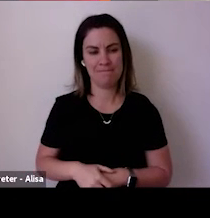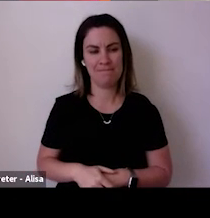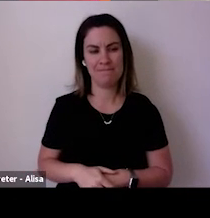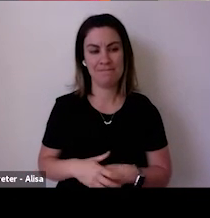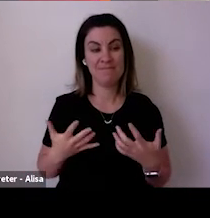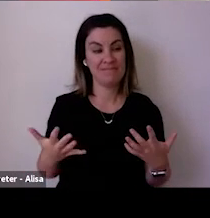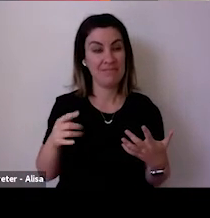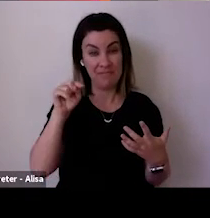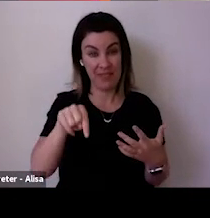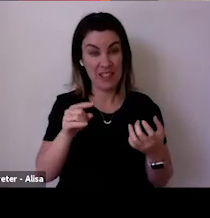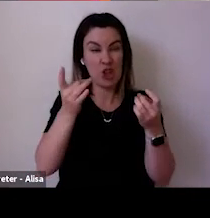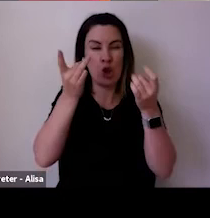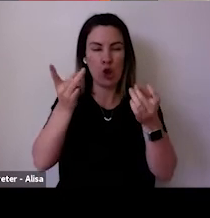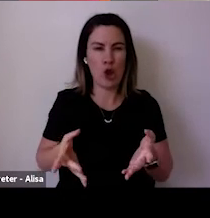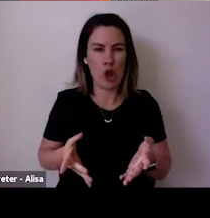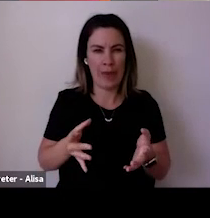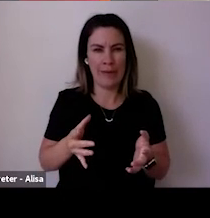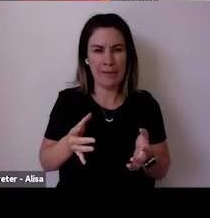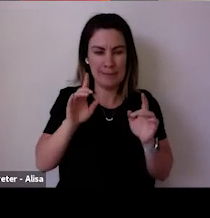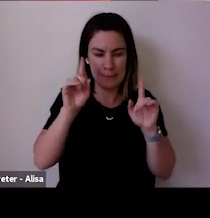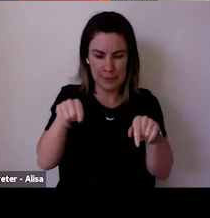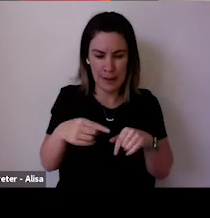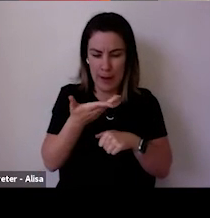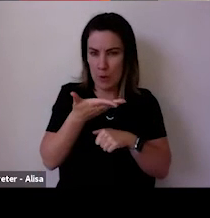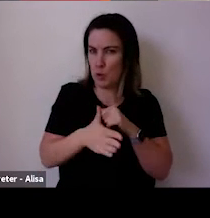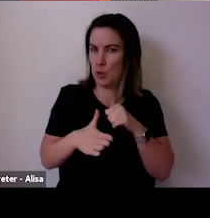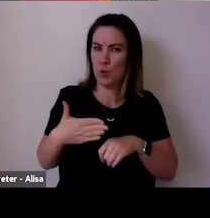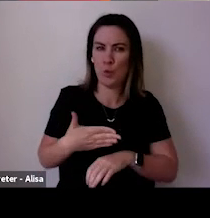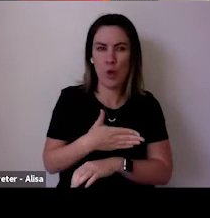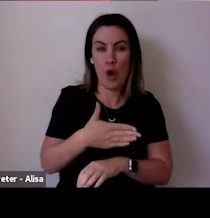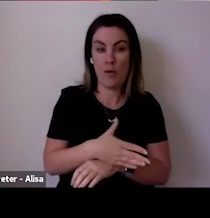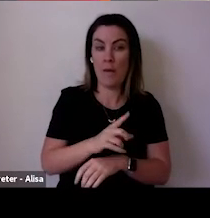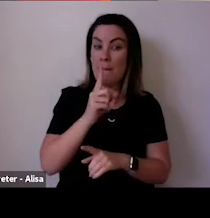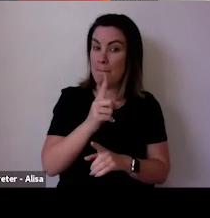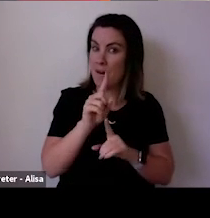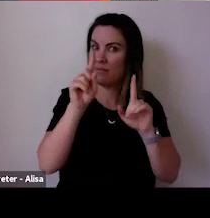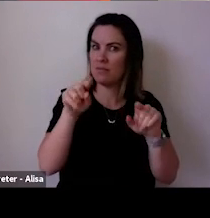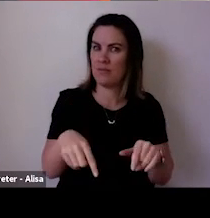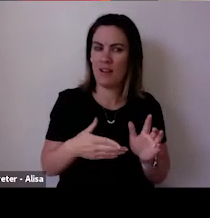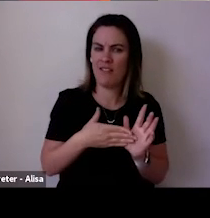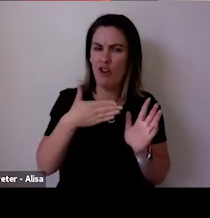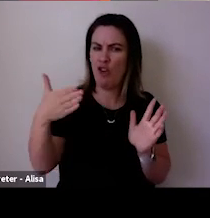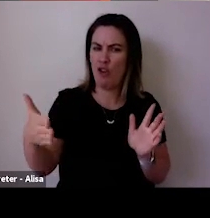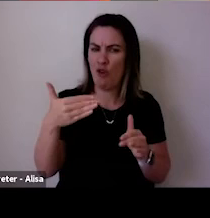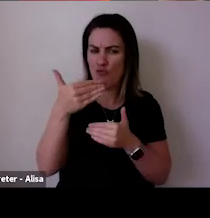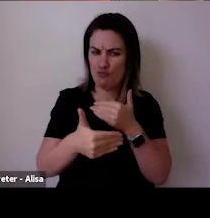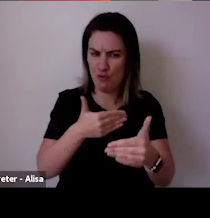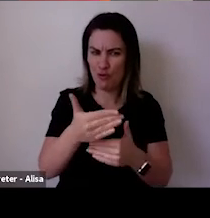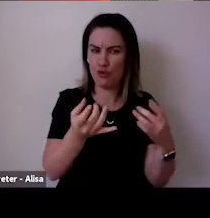But it is hugely important and beginning a longer process of preparing artists for all kinds of social, economic and technology change.